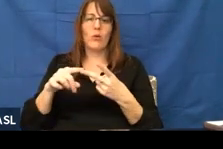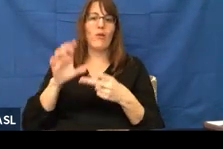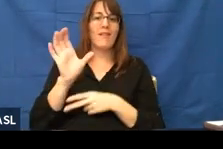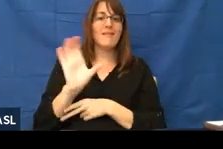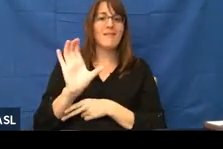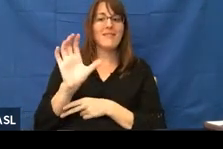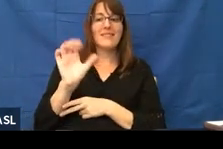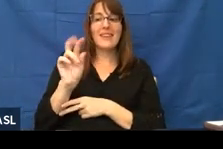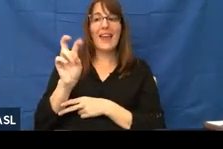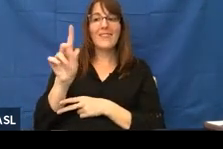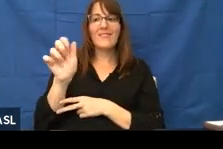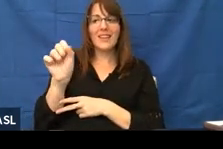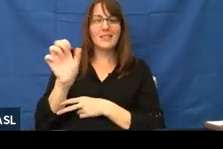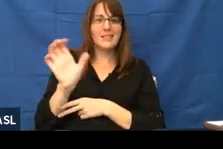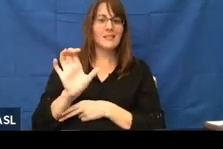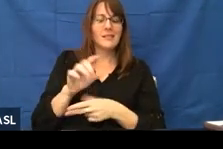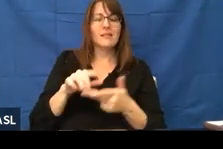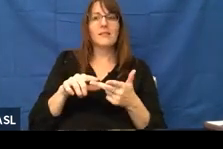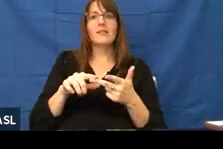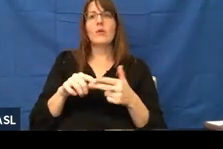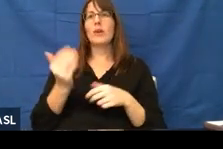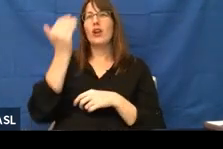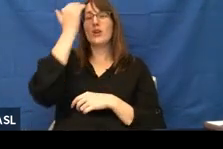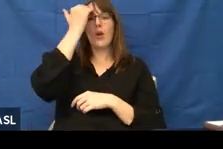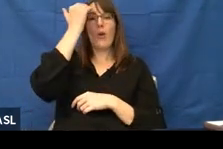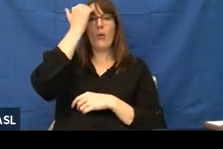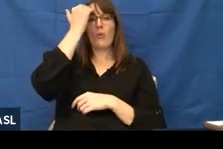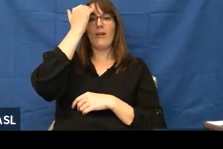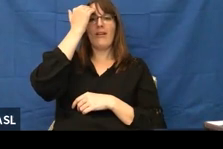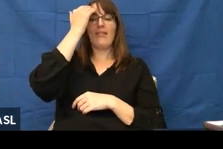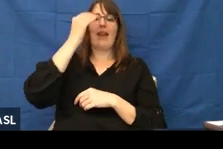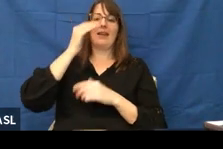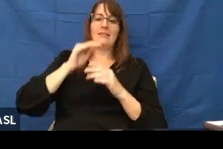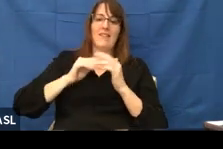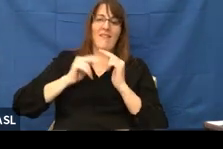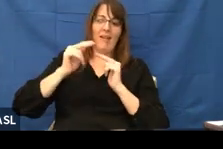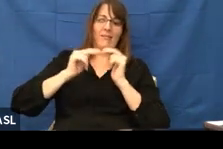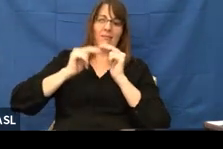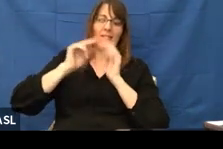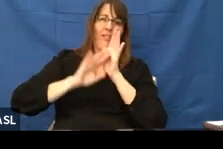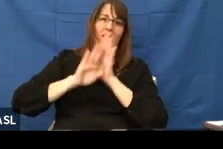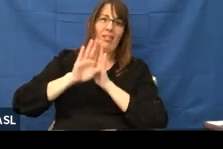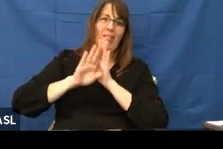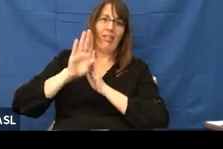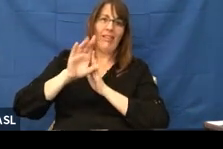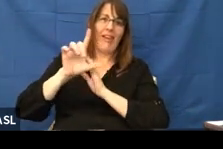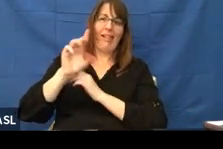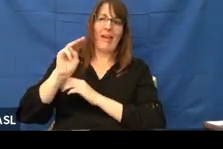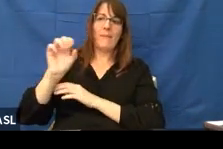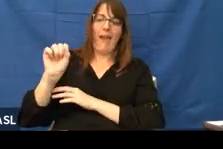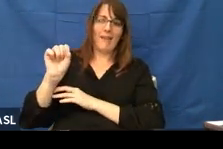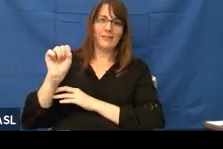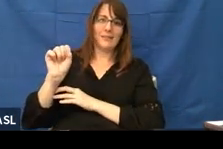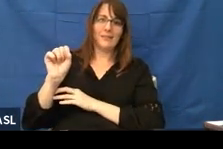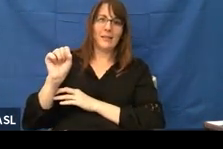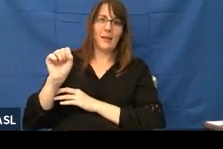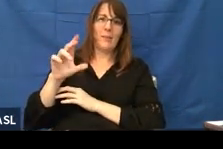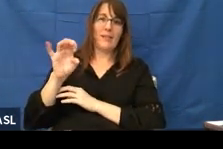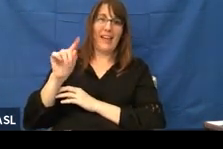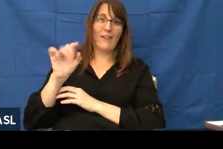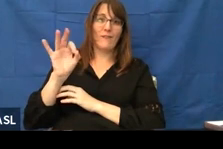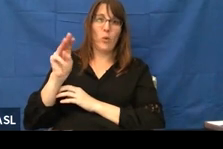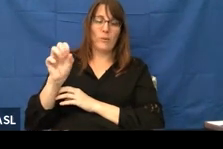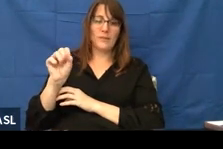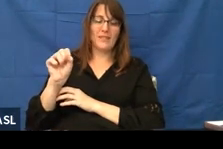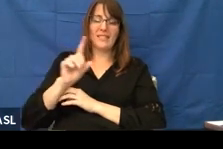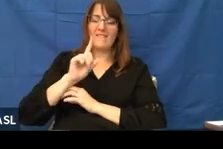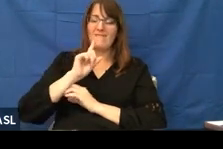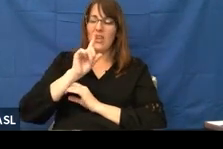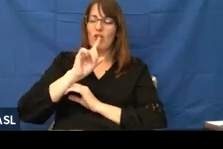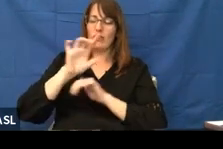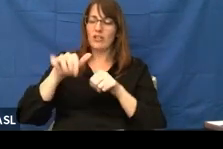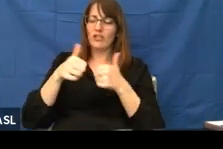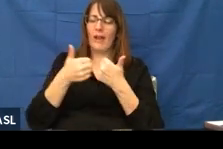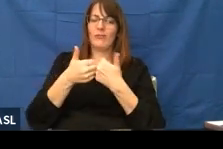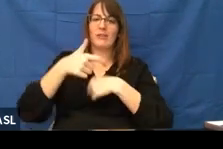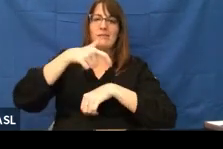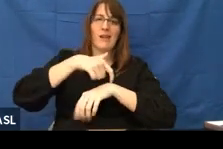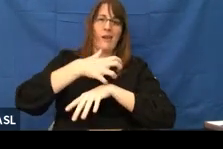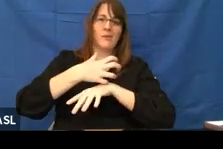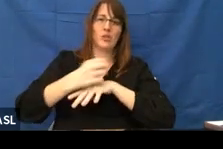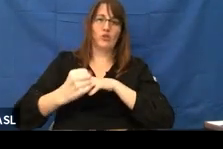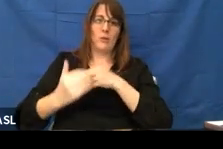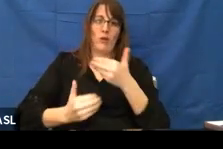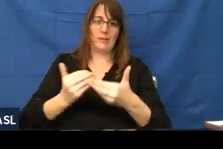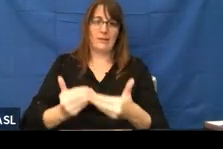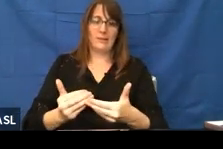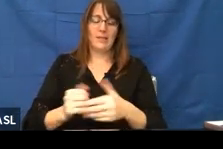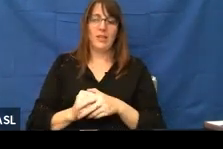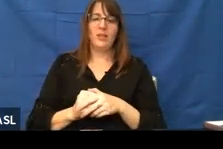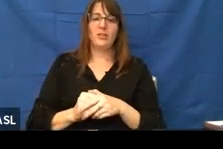Allison Frenzel : Canvas. We know that building lessons in LM s platforms are, it's a challenging process. It's very time consuming. So finding it just something that works for you.